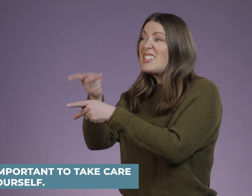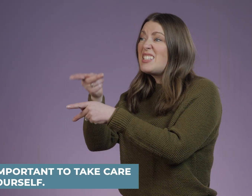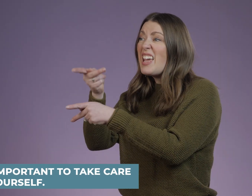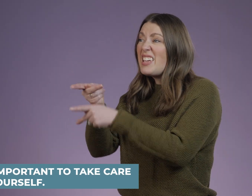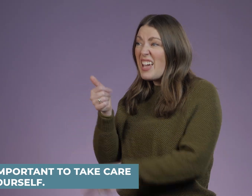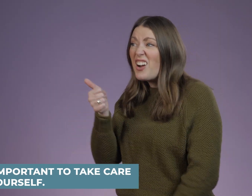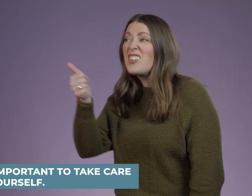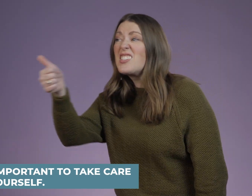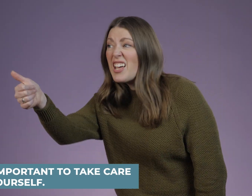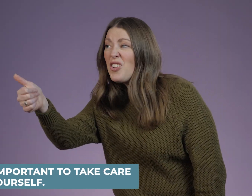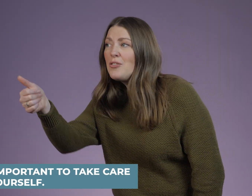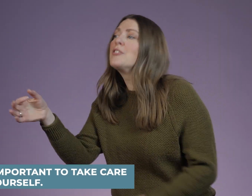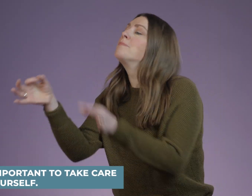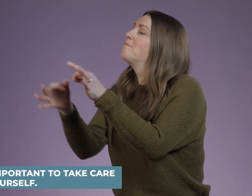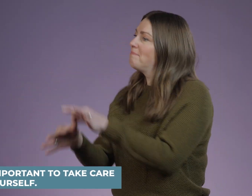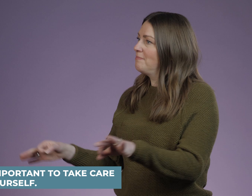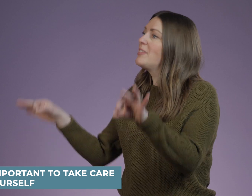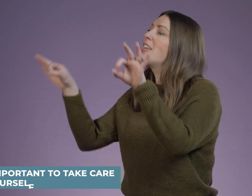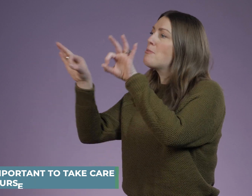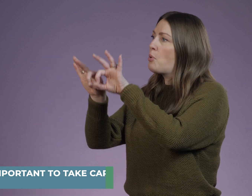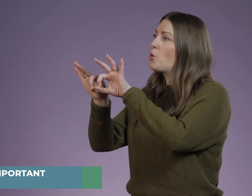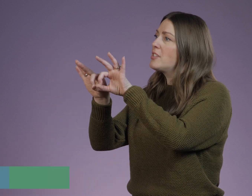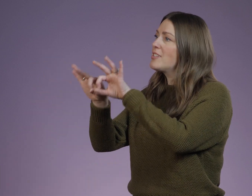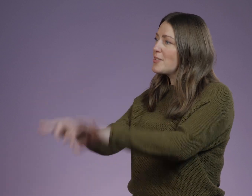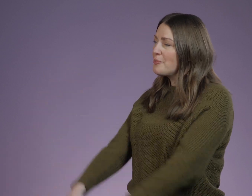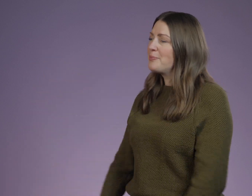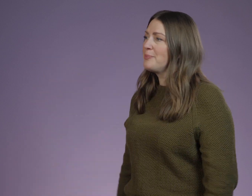TAKE CARE SELF IMPORTANT